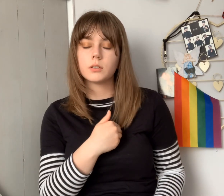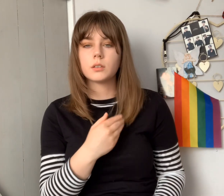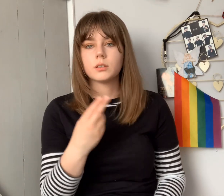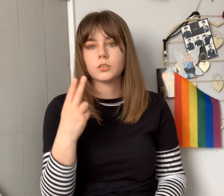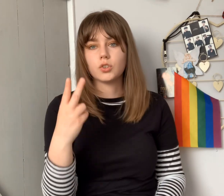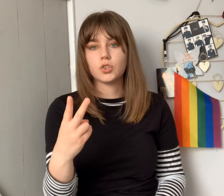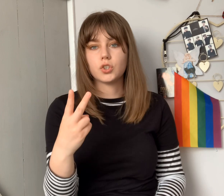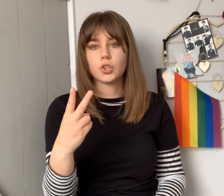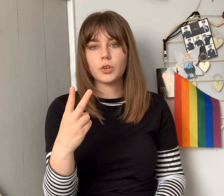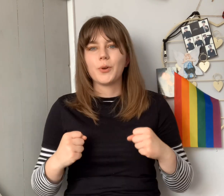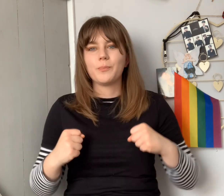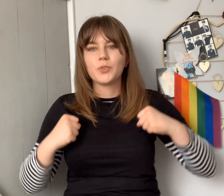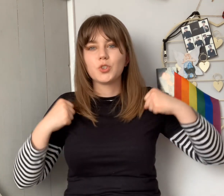"Into 2"